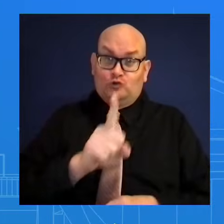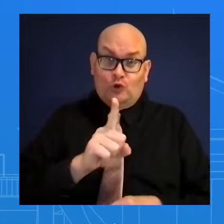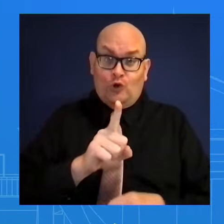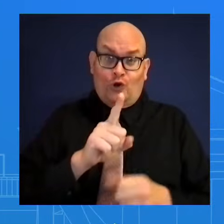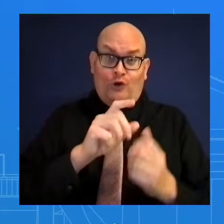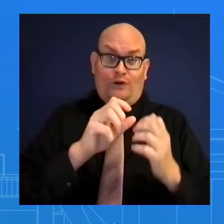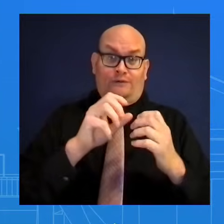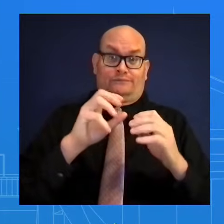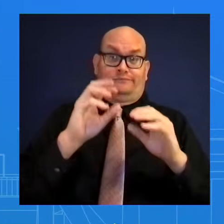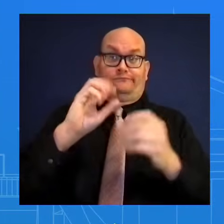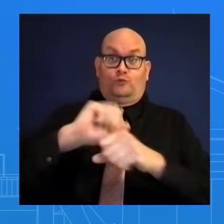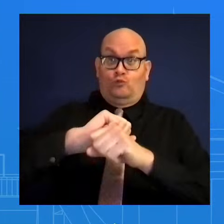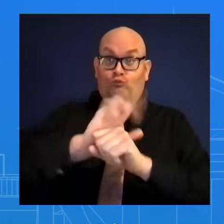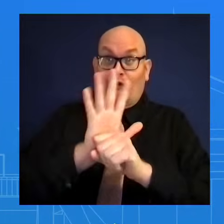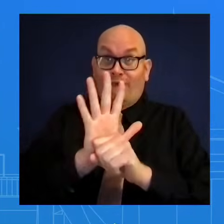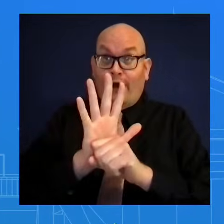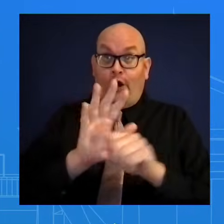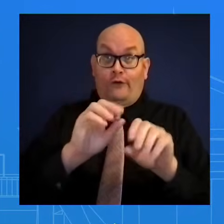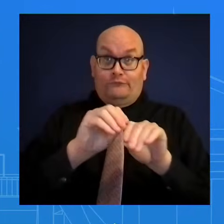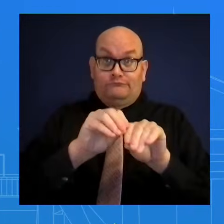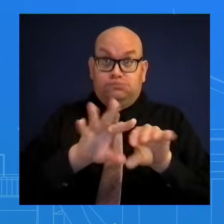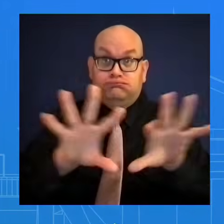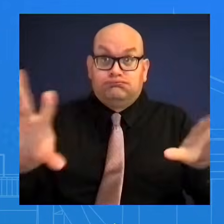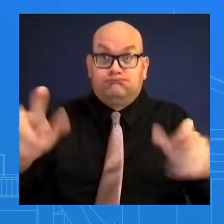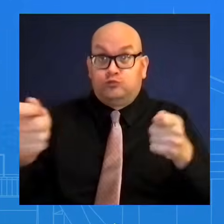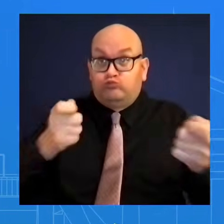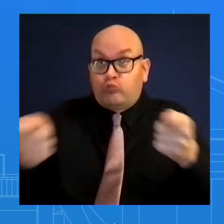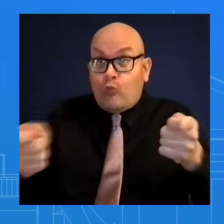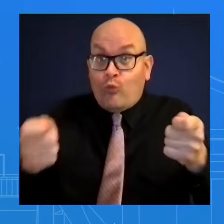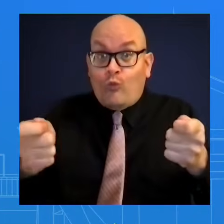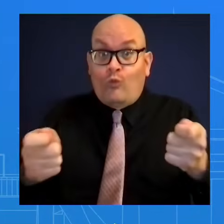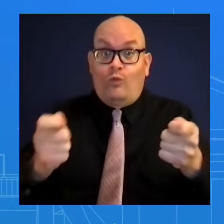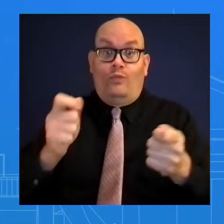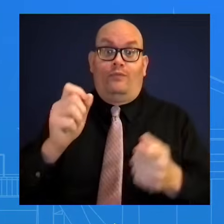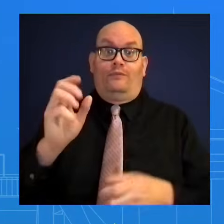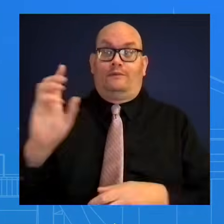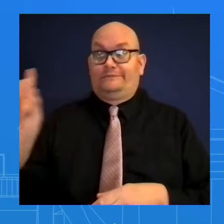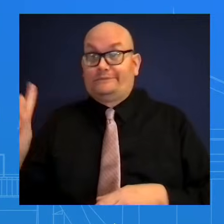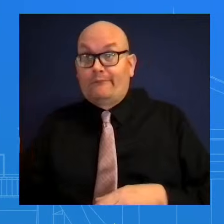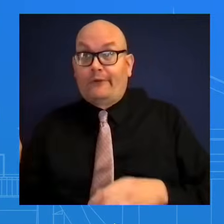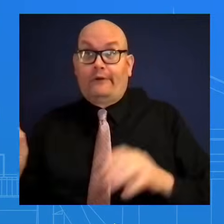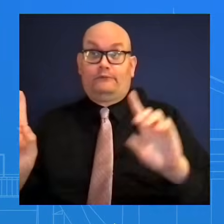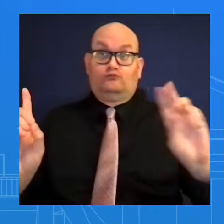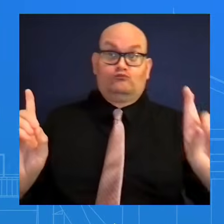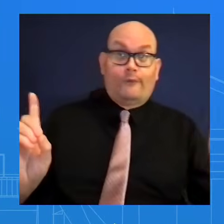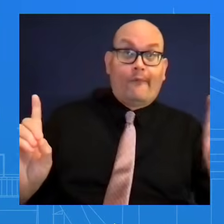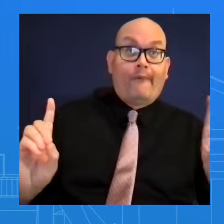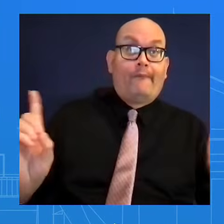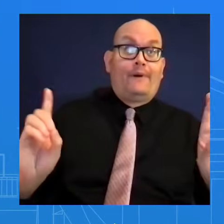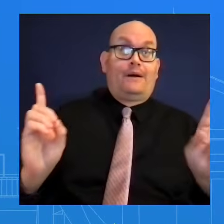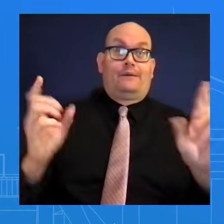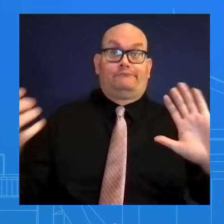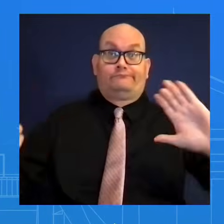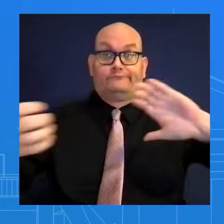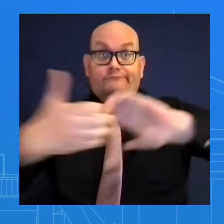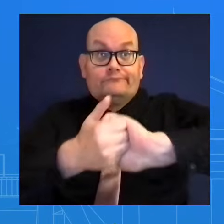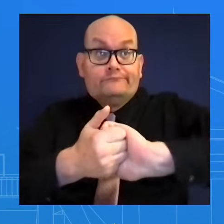And so he put forth, along with Democrats and also in a bipartisan way, some -- some historic pieces of legislation that turned the economy around.